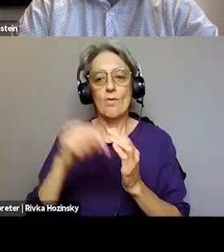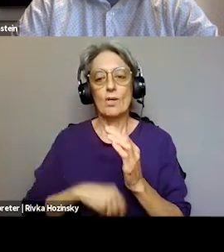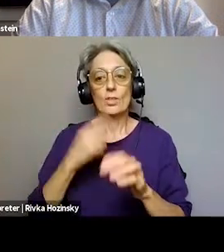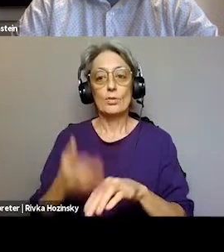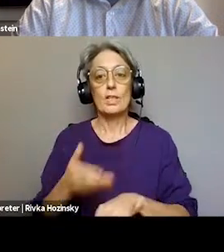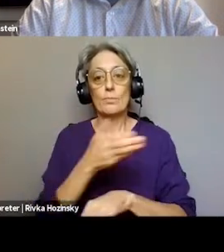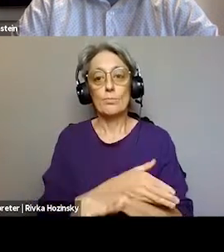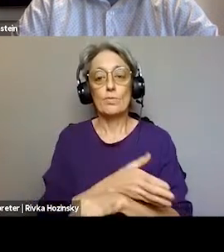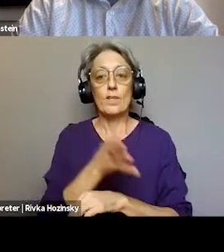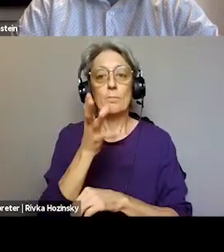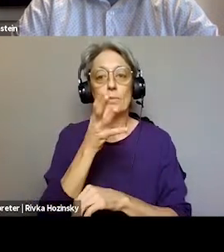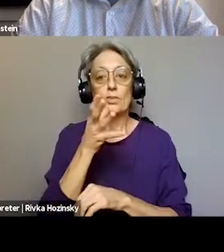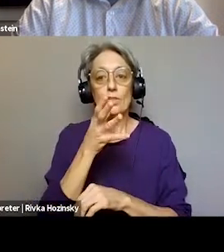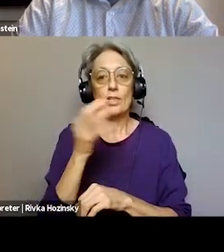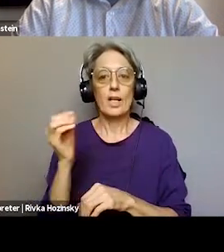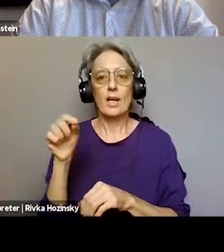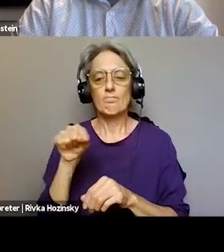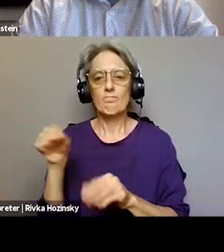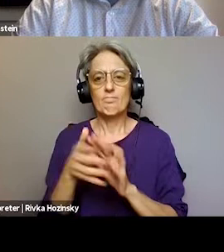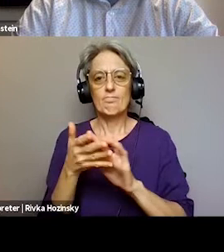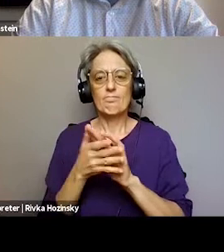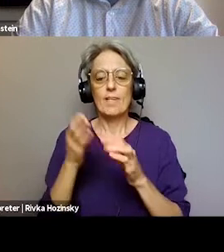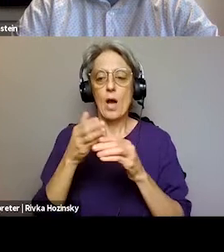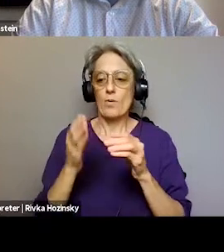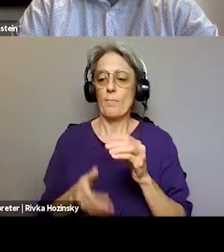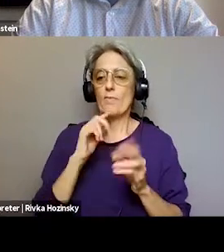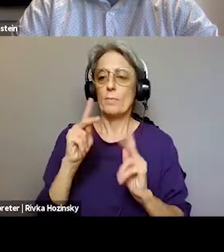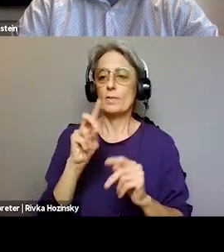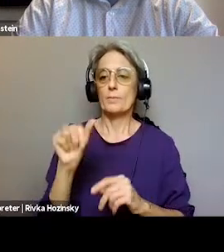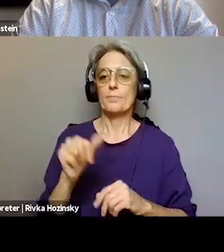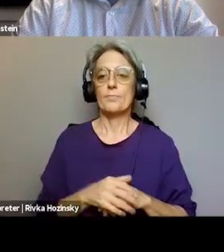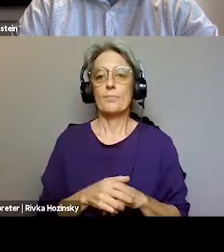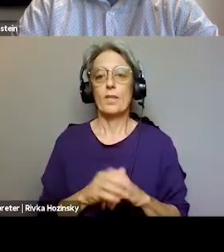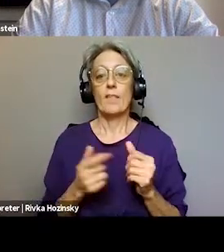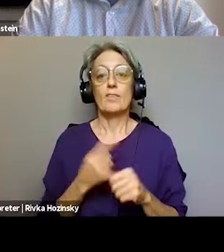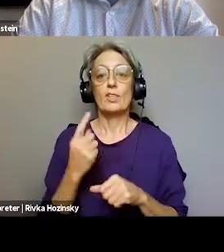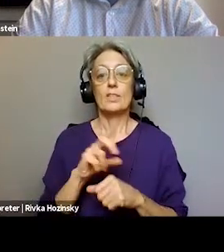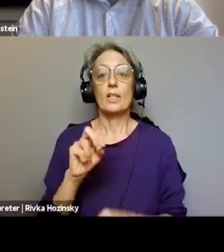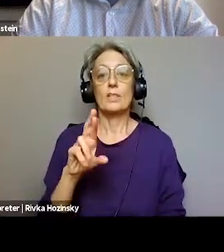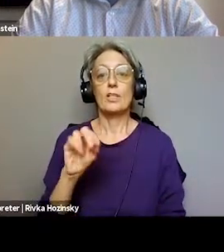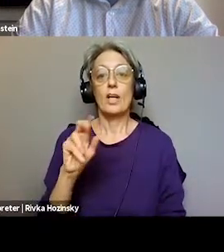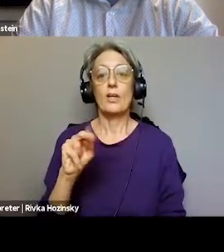of people with disabilities. On the first day of the workshop Dr. Erin Andrews, Ms. Heather Watkins